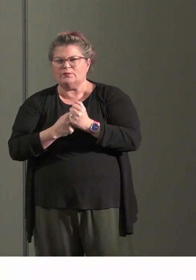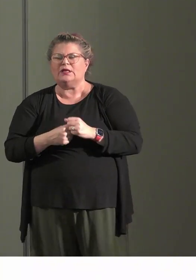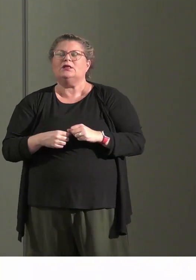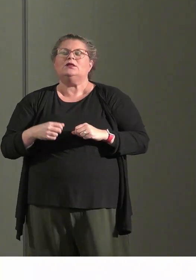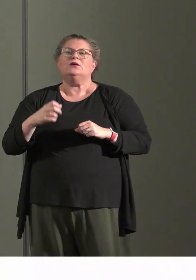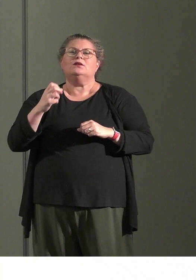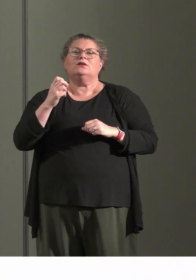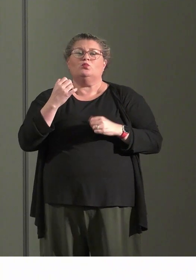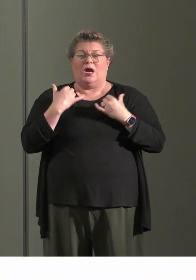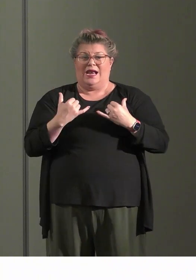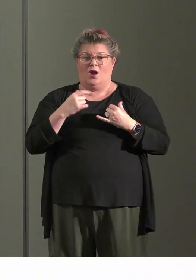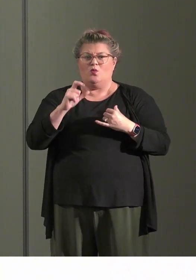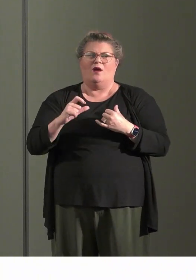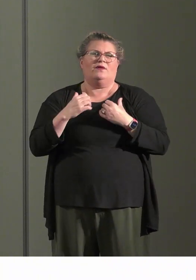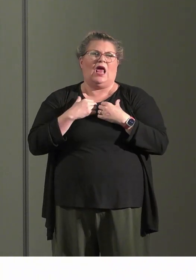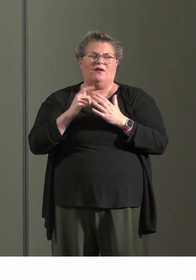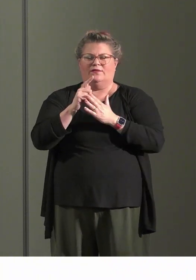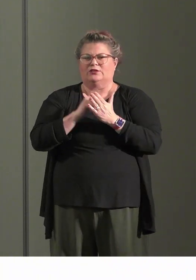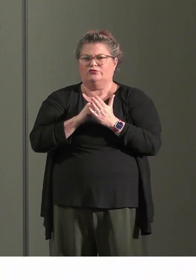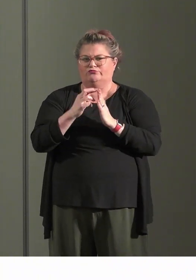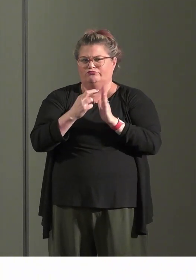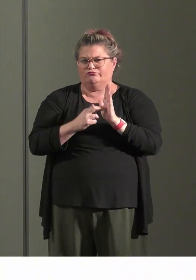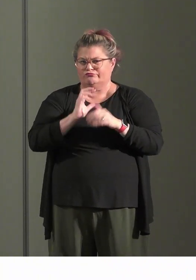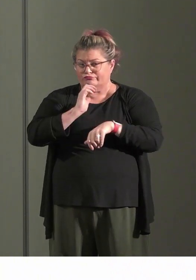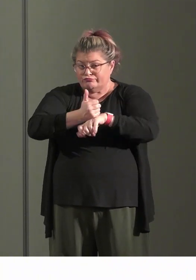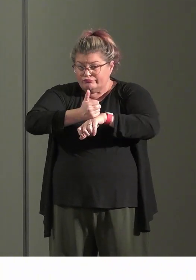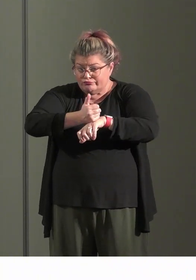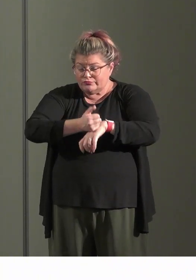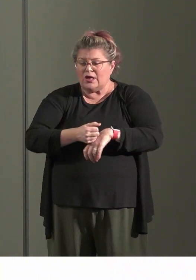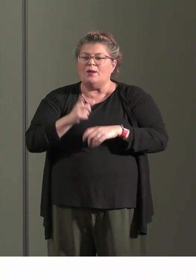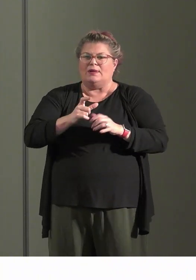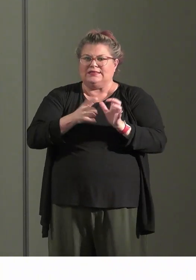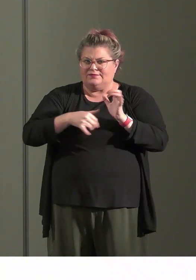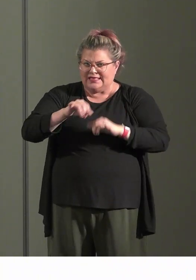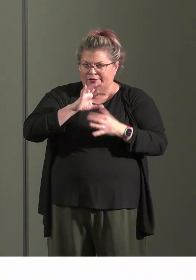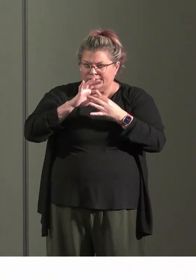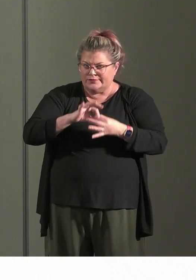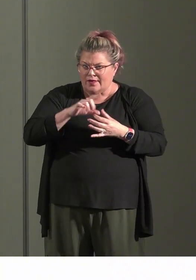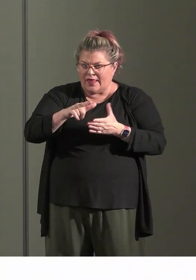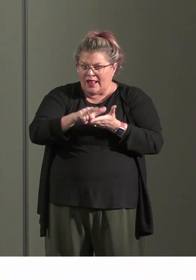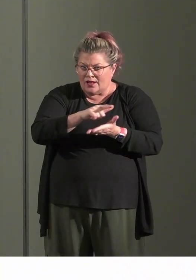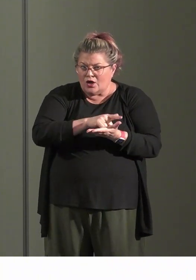have to have legislation in place a stand around that went into legislation someone could point